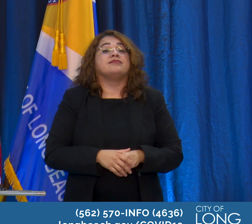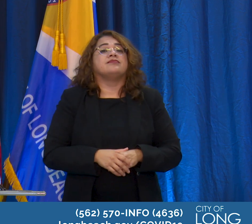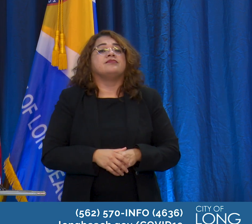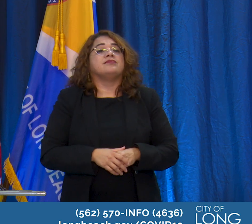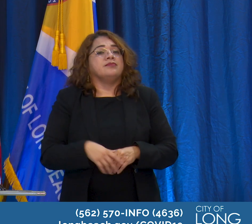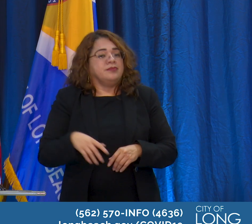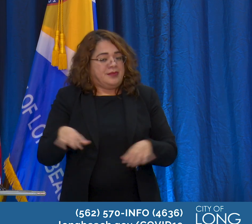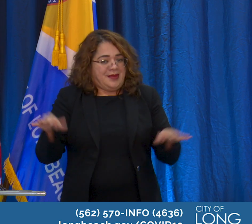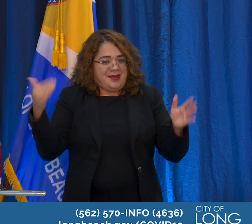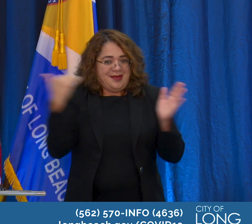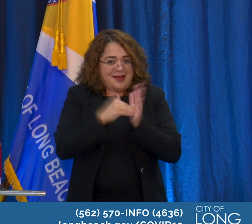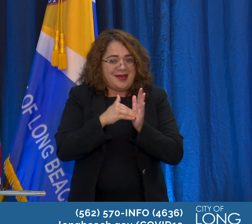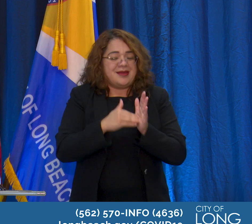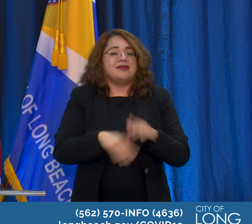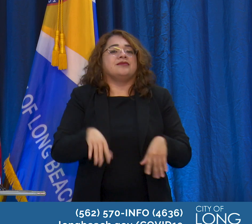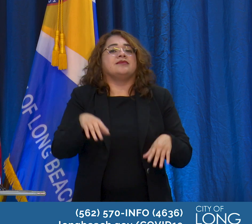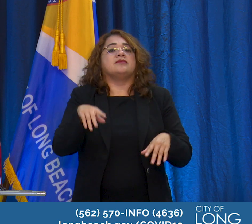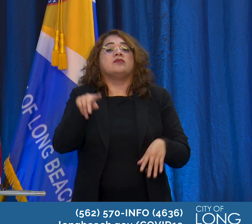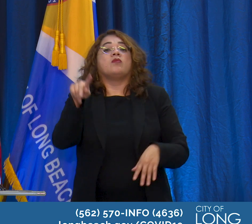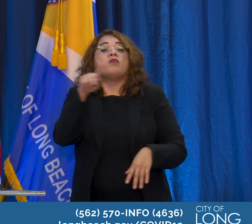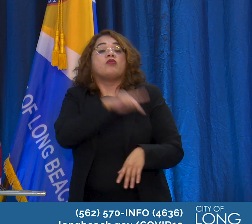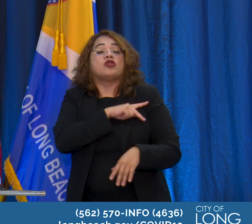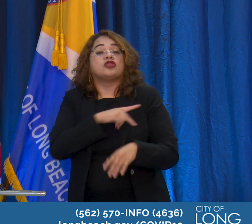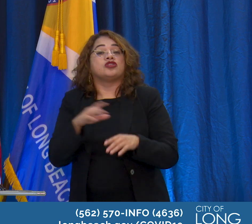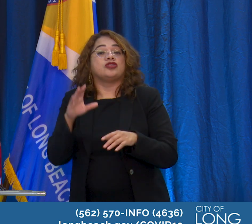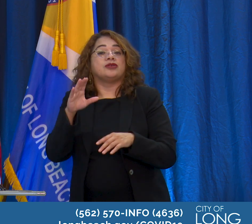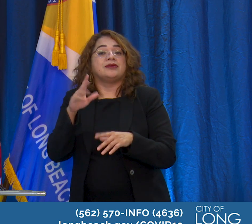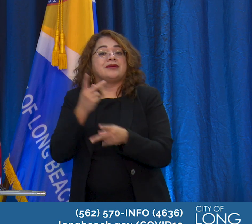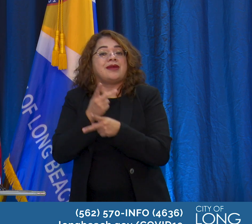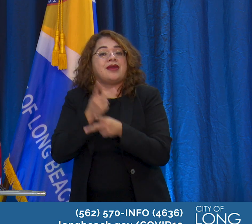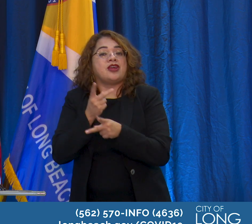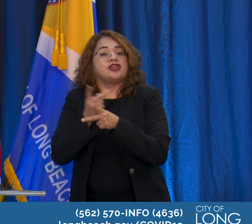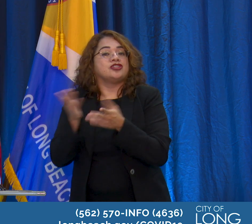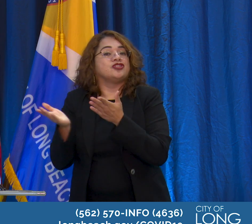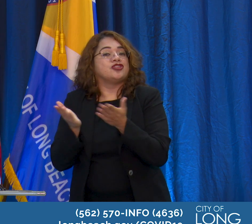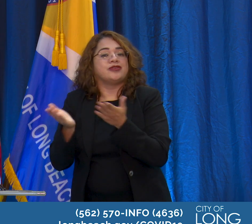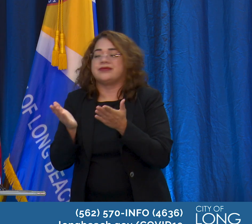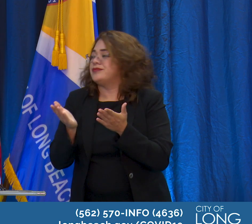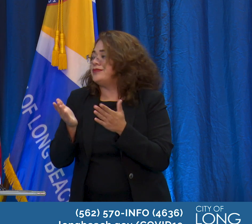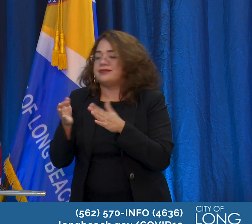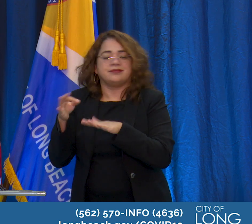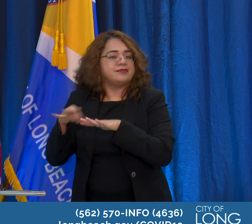other types of personal care services such as massage parlors and nail salons, is the